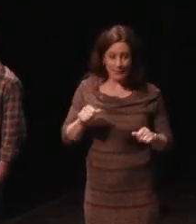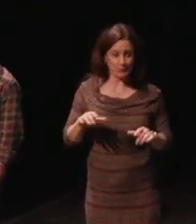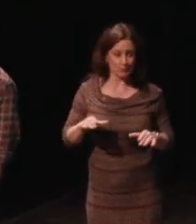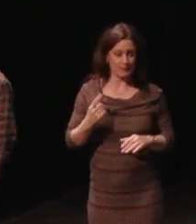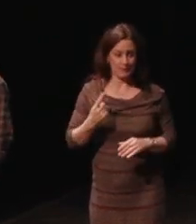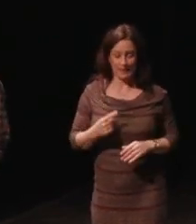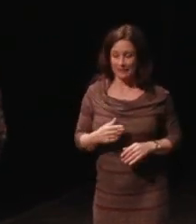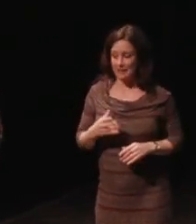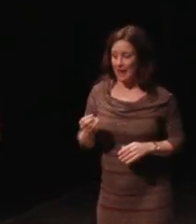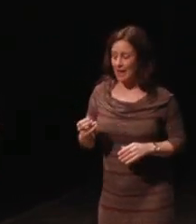do something.